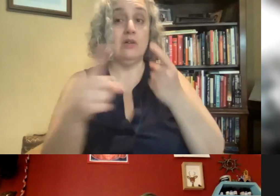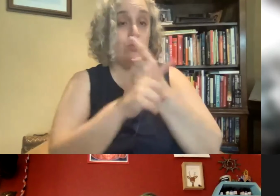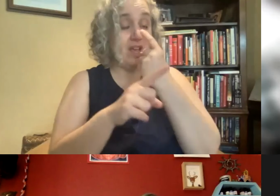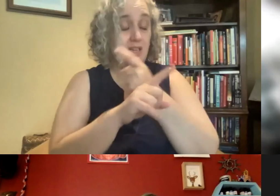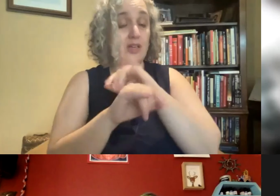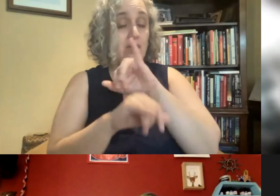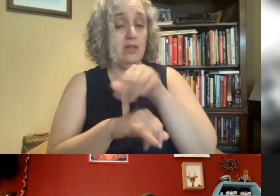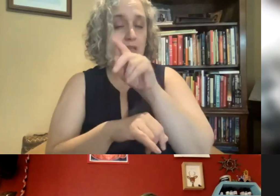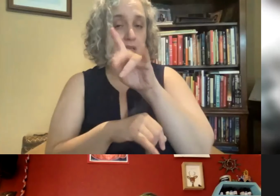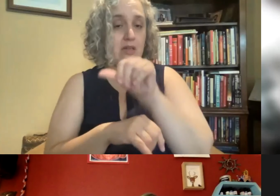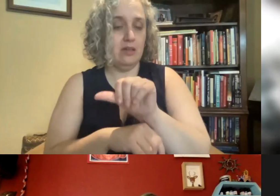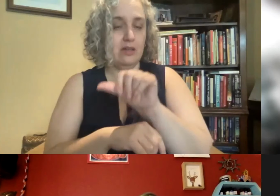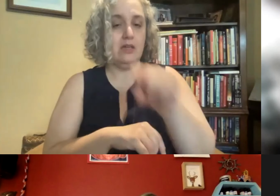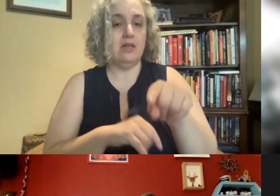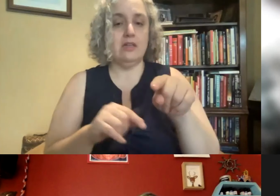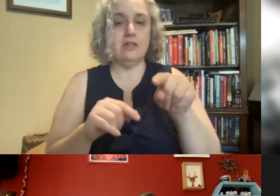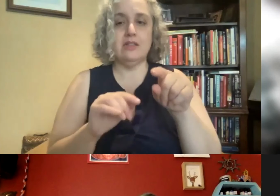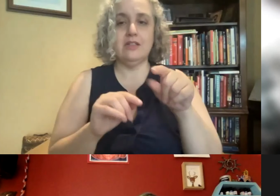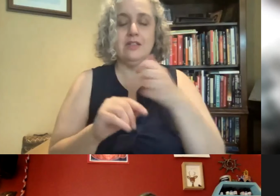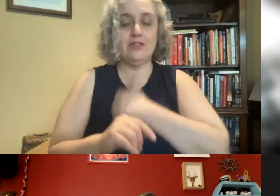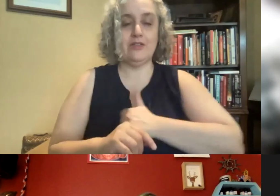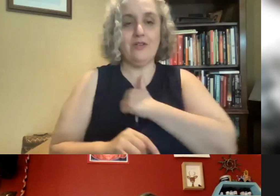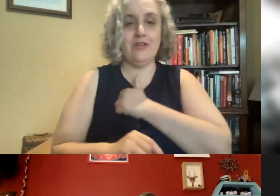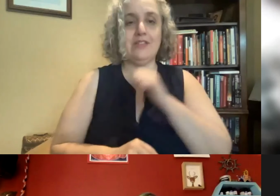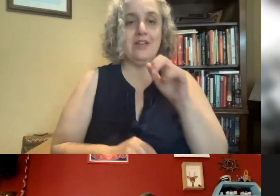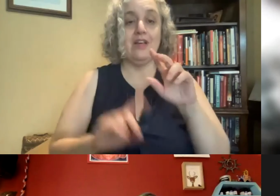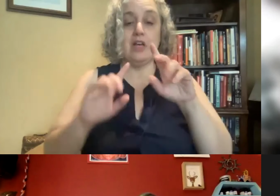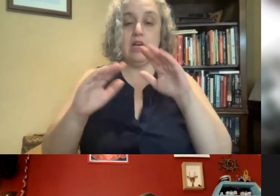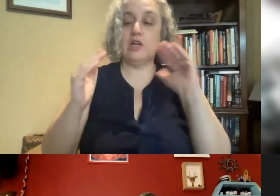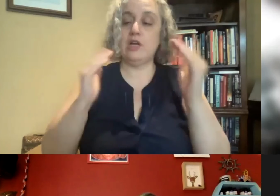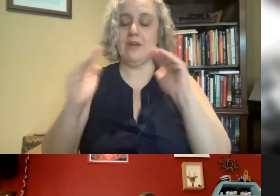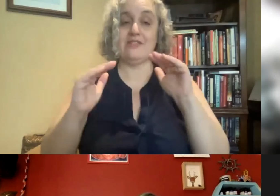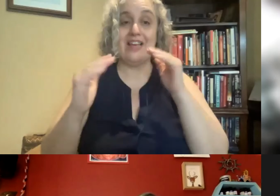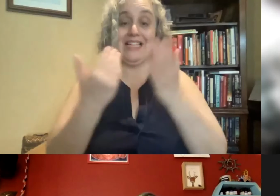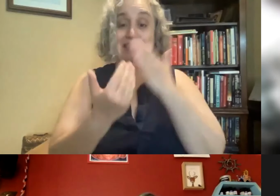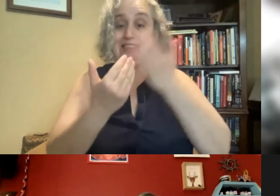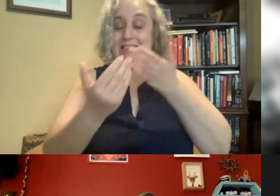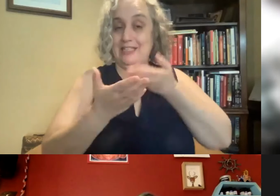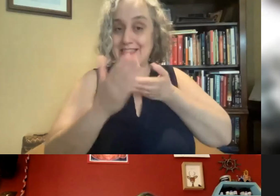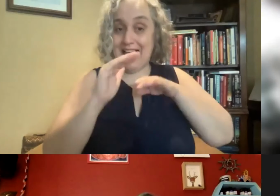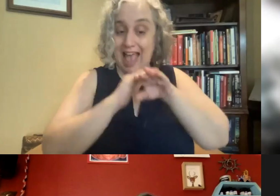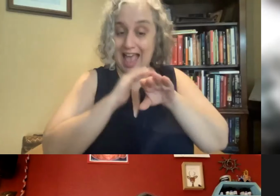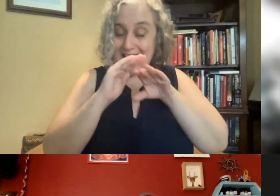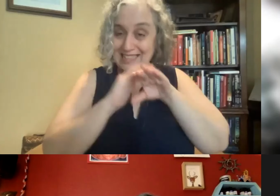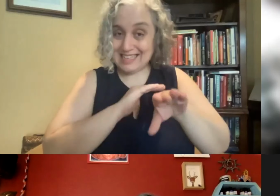Vera Roberts: Oh sorry, Jutta say it's that contrast between easy to access the data versus the security.